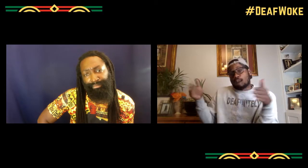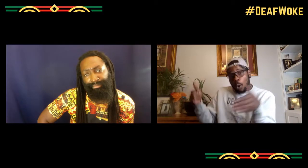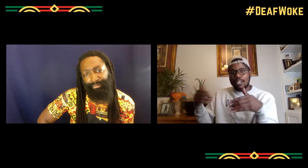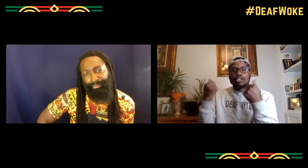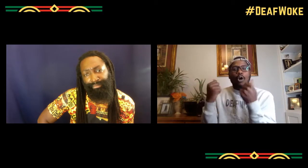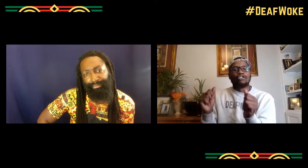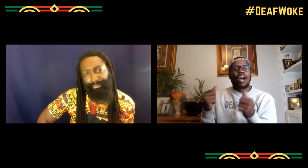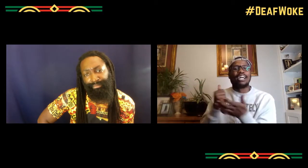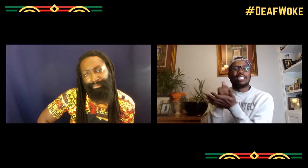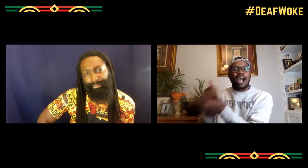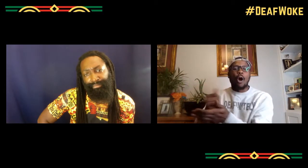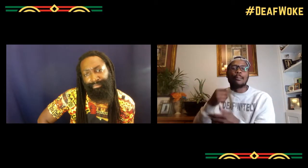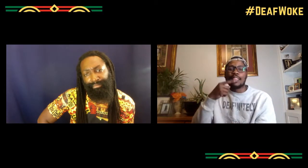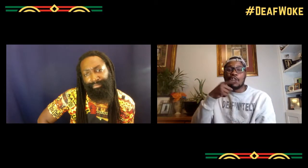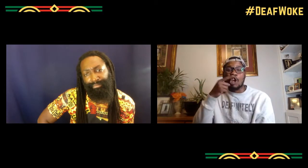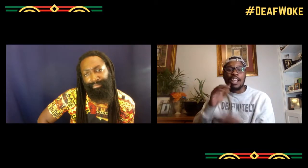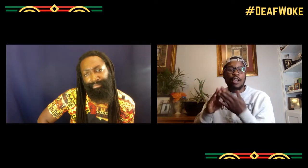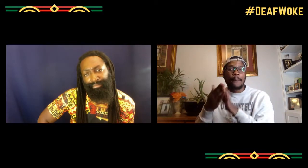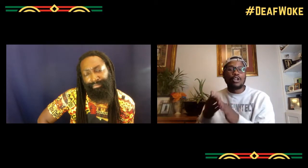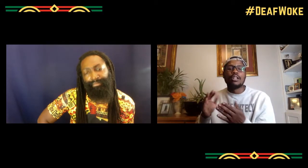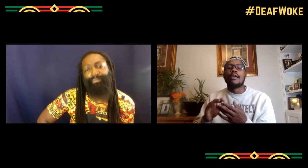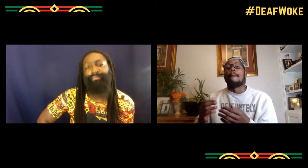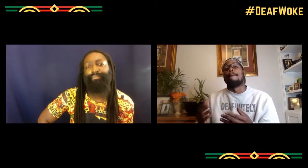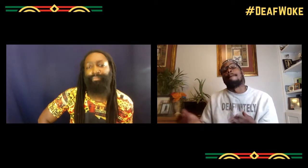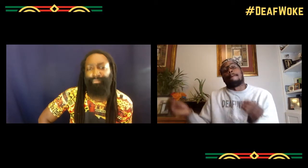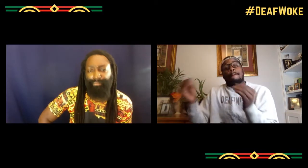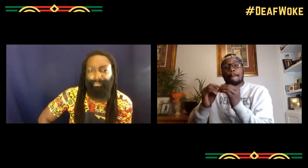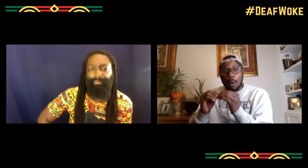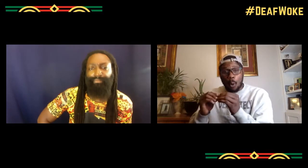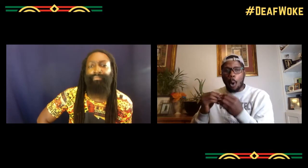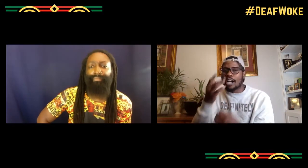And so I kind of focus and try to help the hearing community,